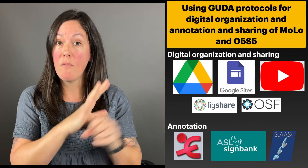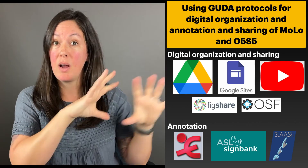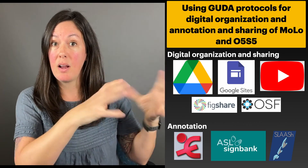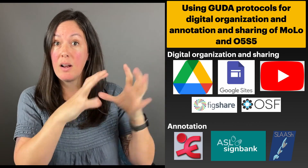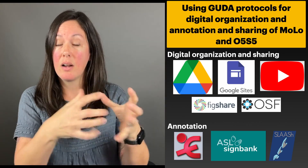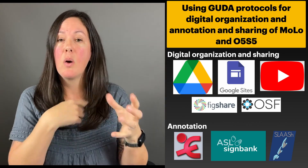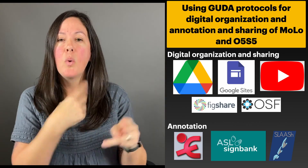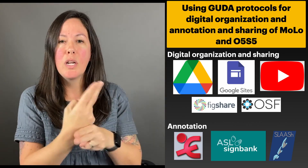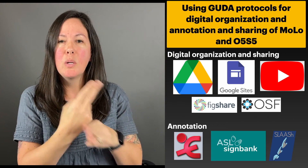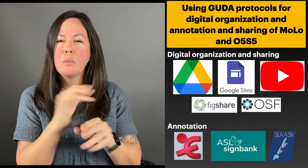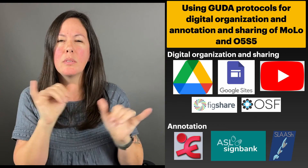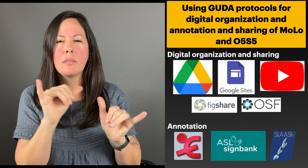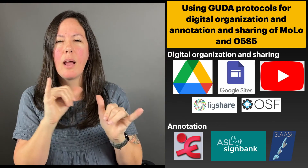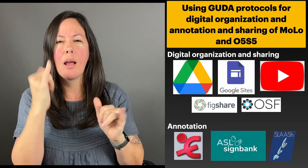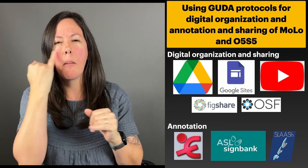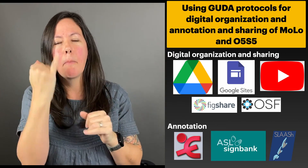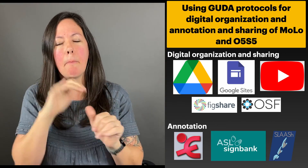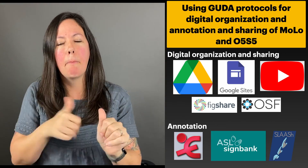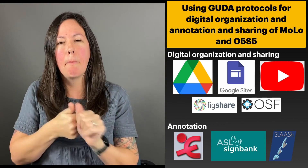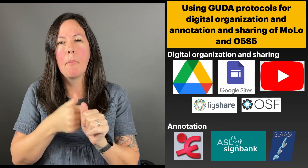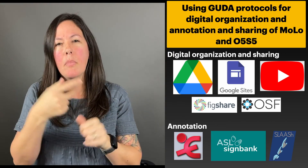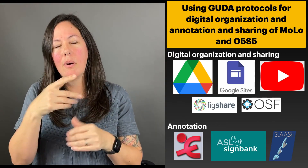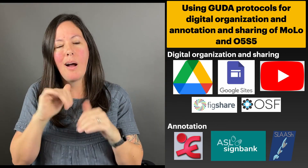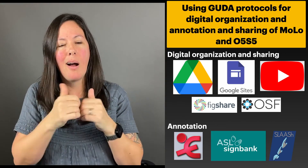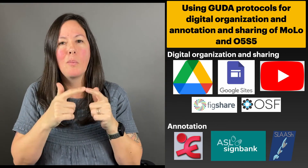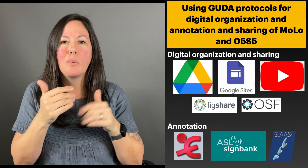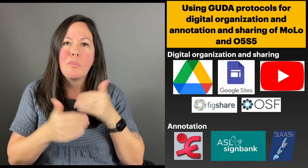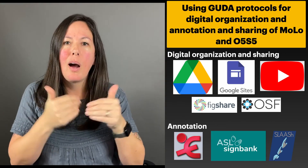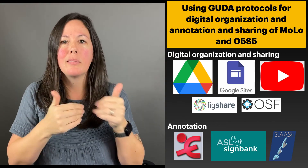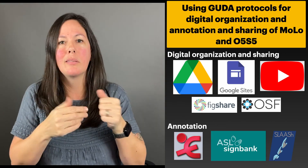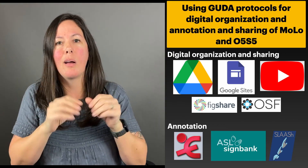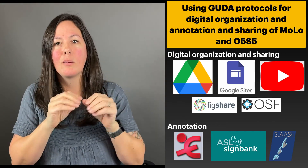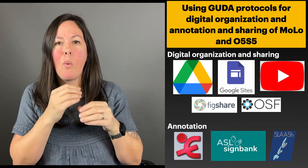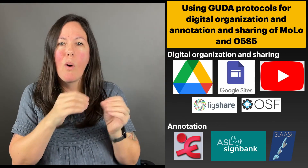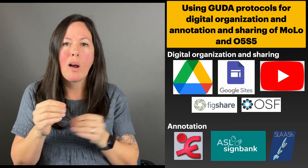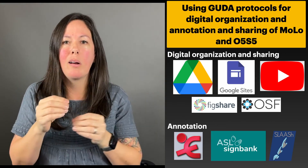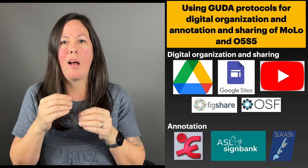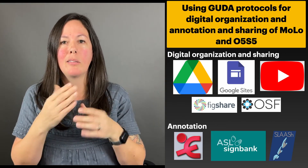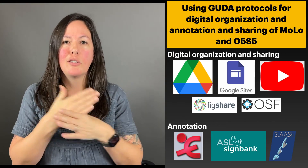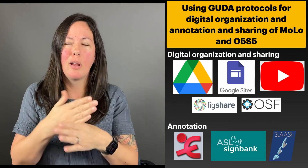coid now both moo and the 05 S5 project